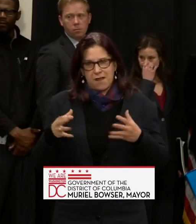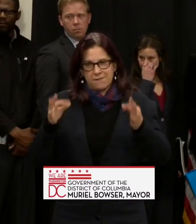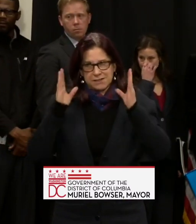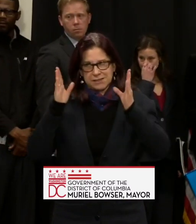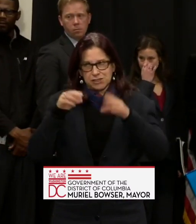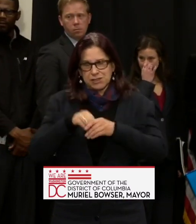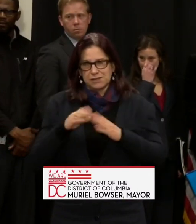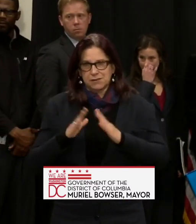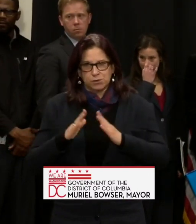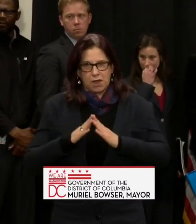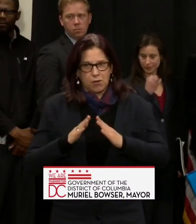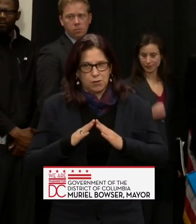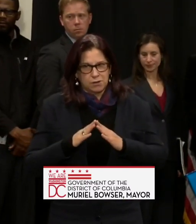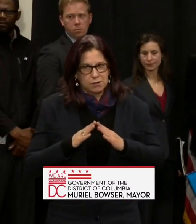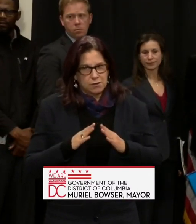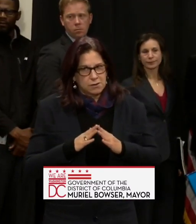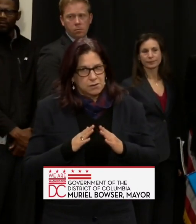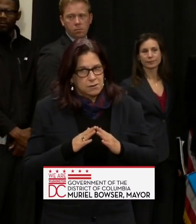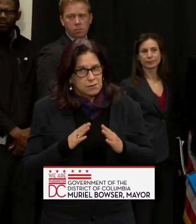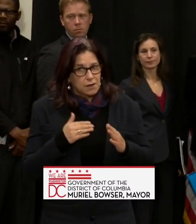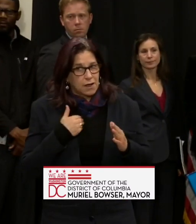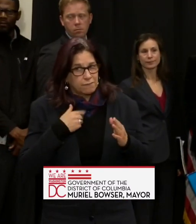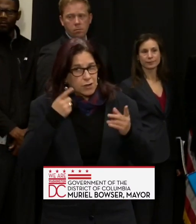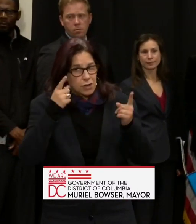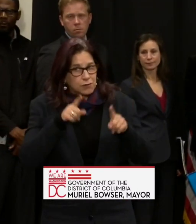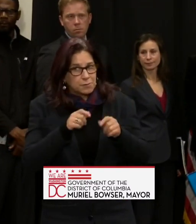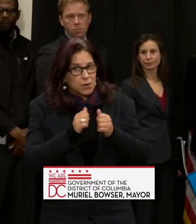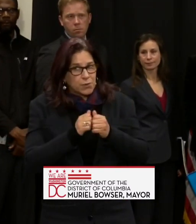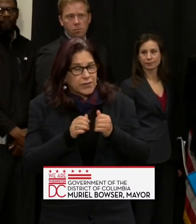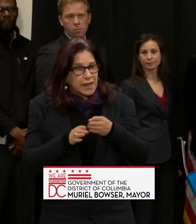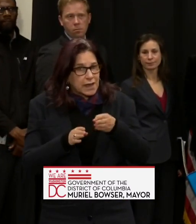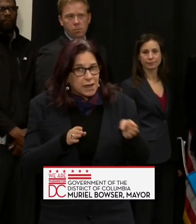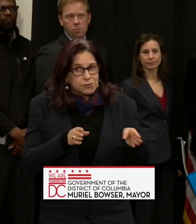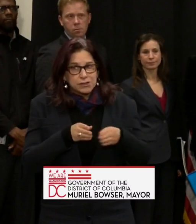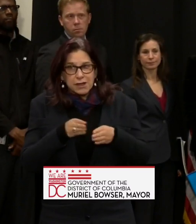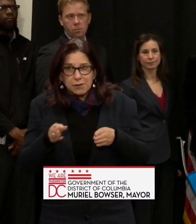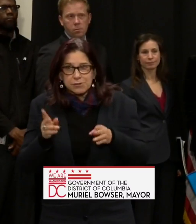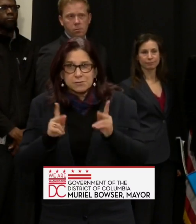OUTER AREAS OF D.C.? >> MAYOR: YES, THANK YOU FOR THAT. SO WE, OF COURSE, WILL BE